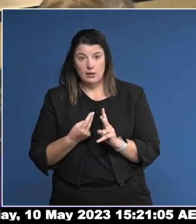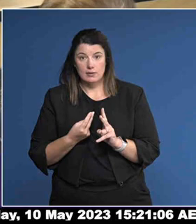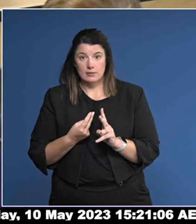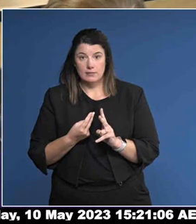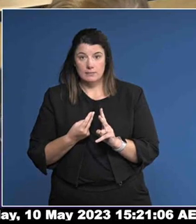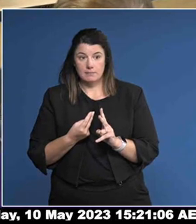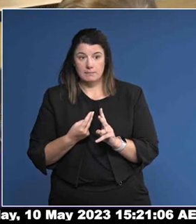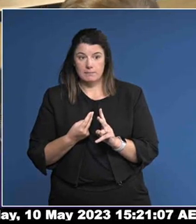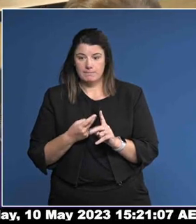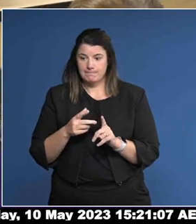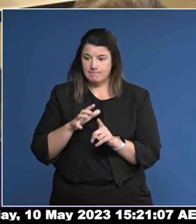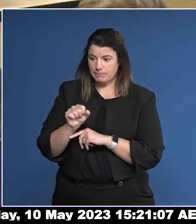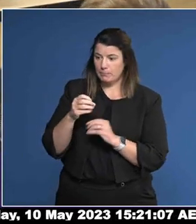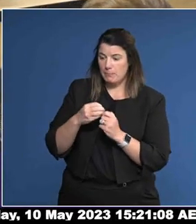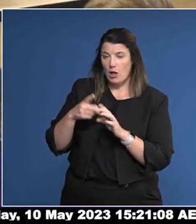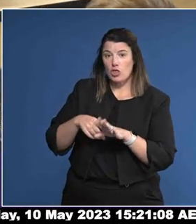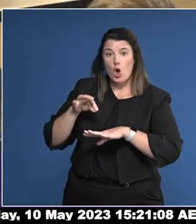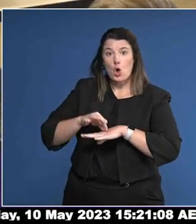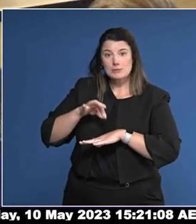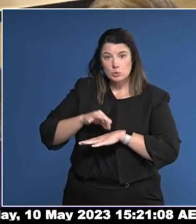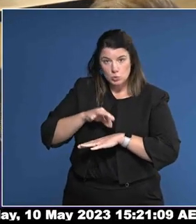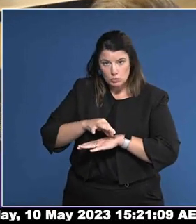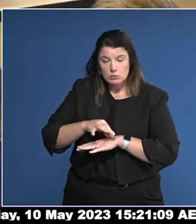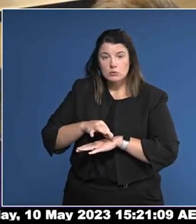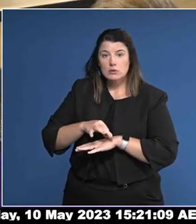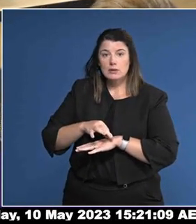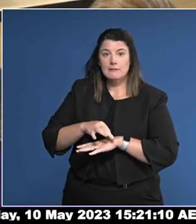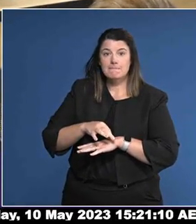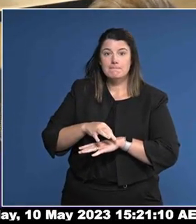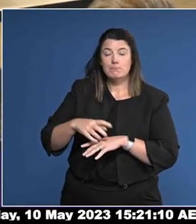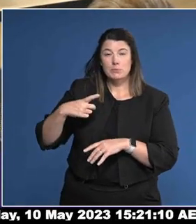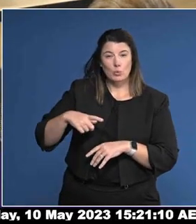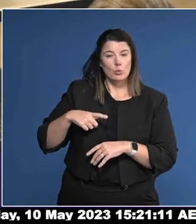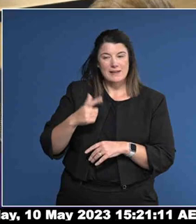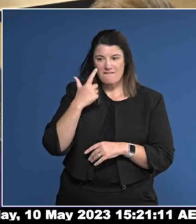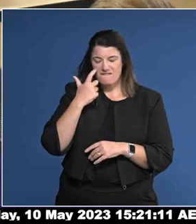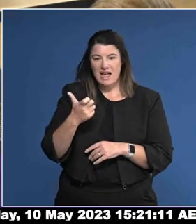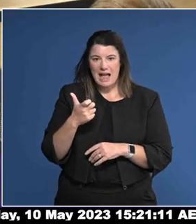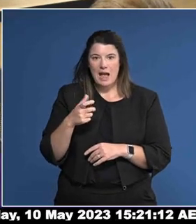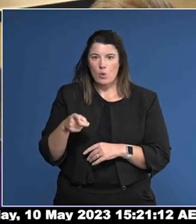hospital in circumstances where there was signs of neglect and abuse present?